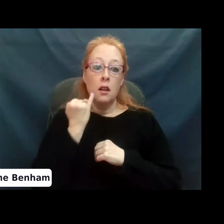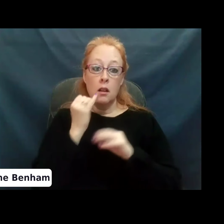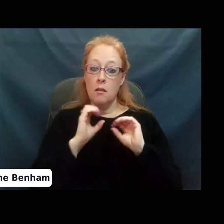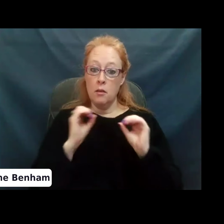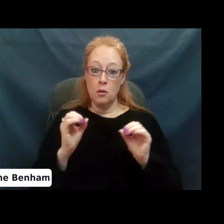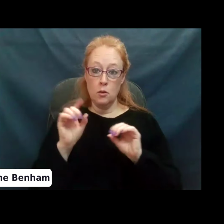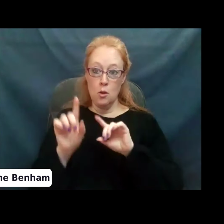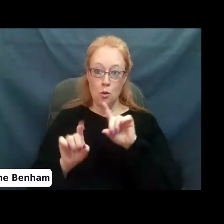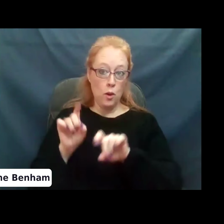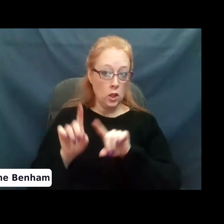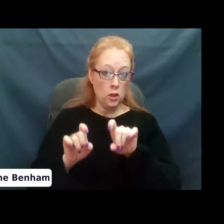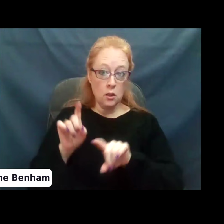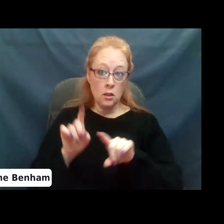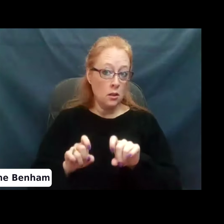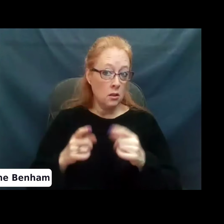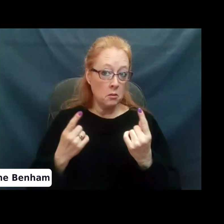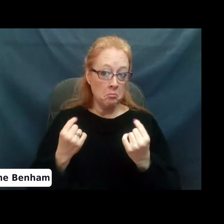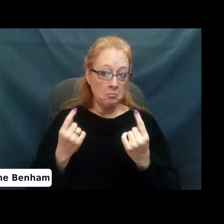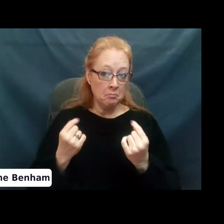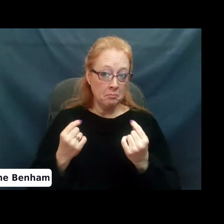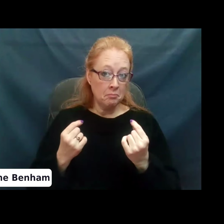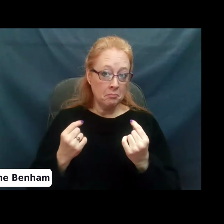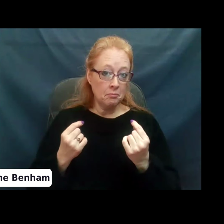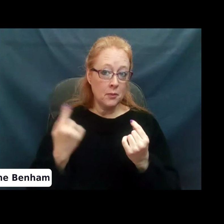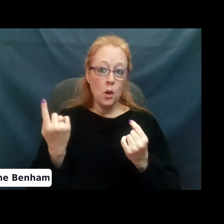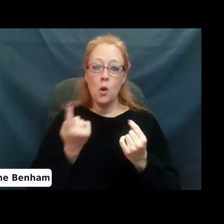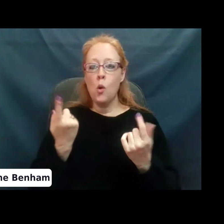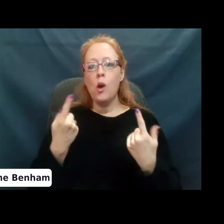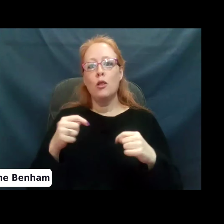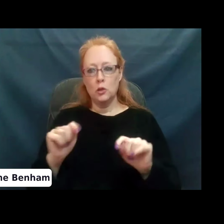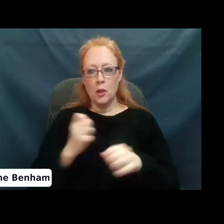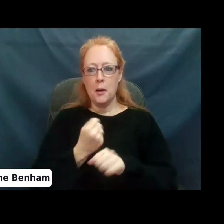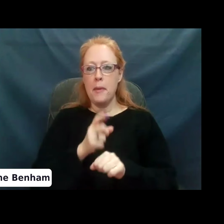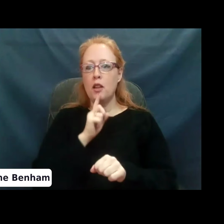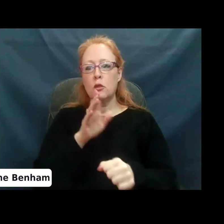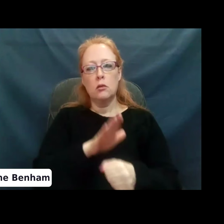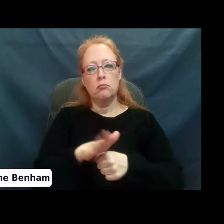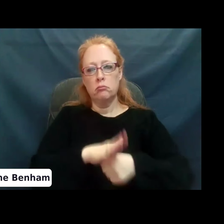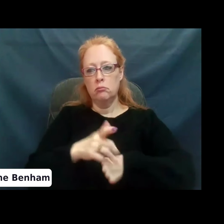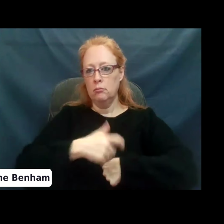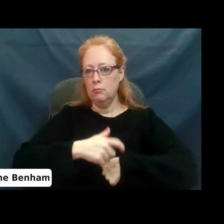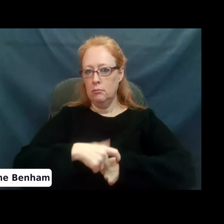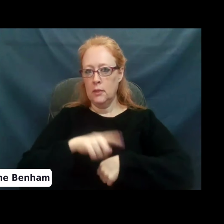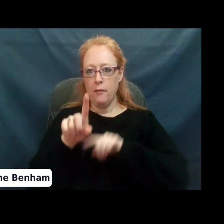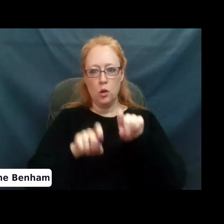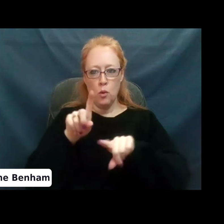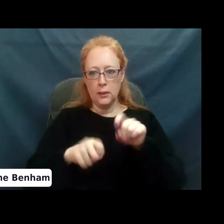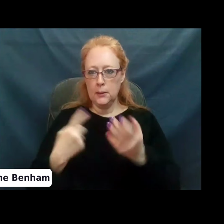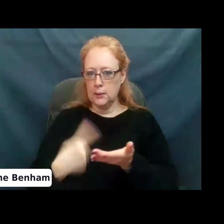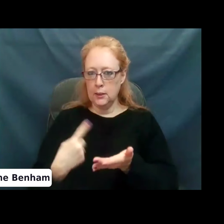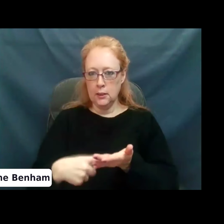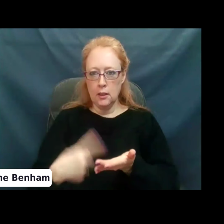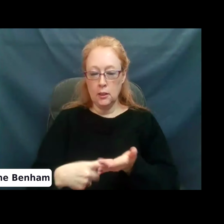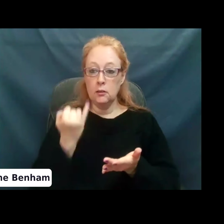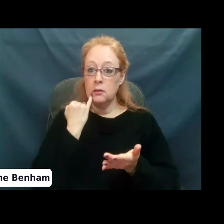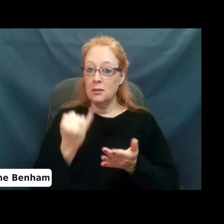Let's see.